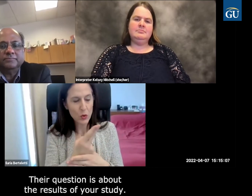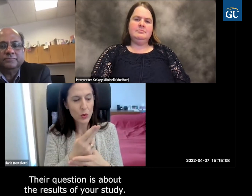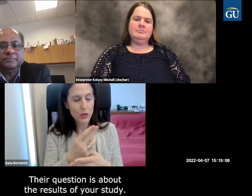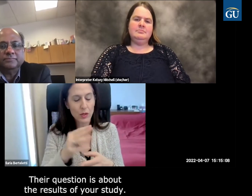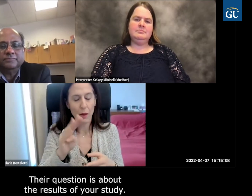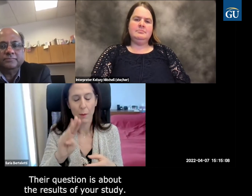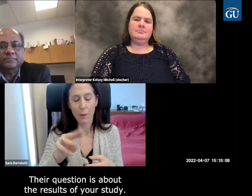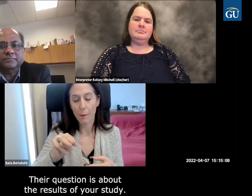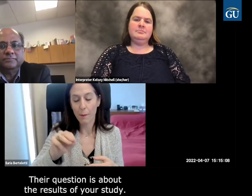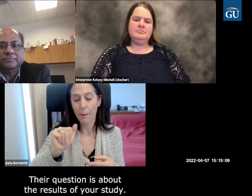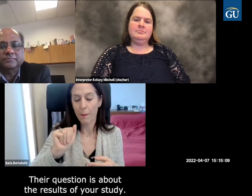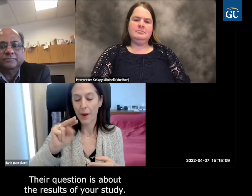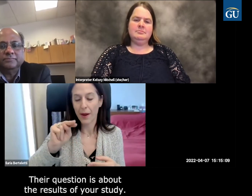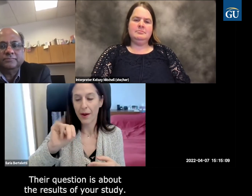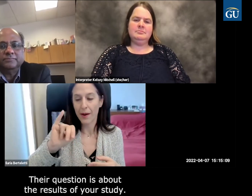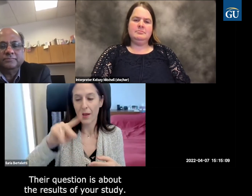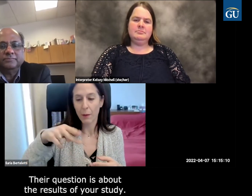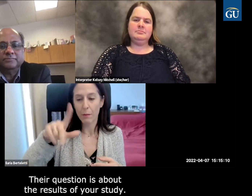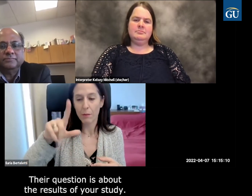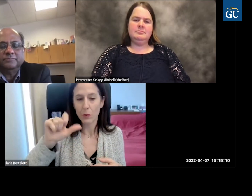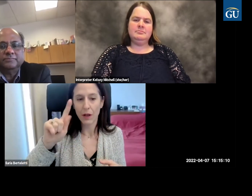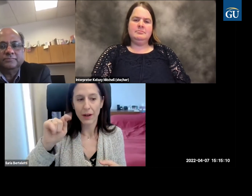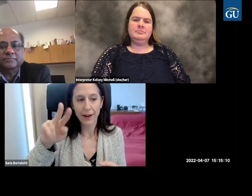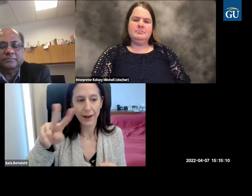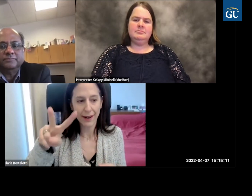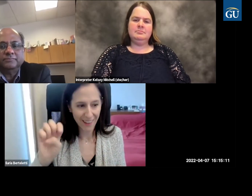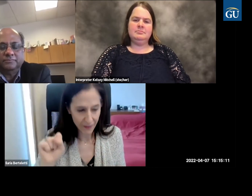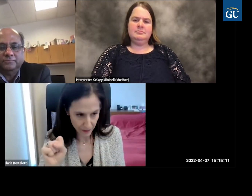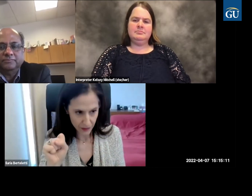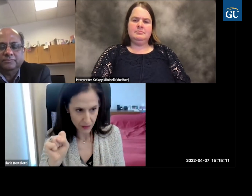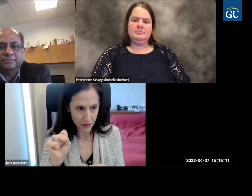the results of your study